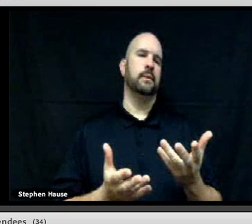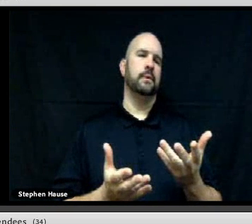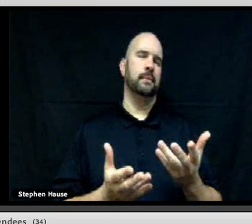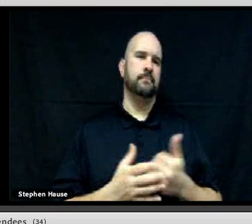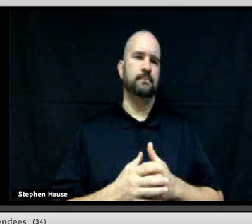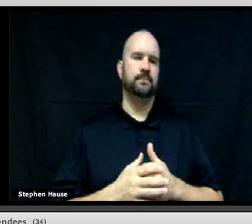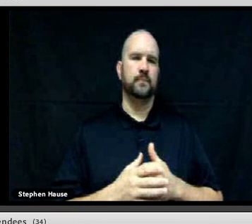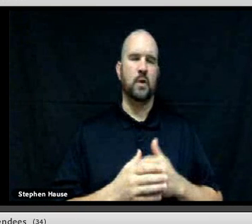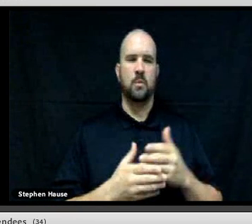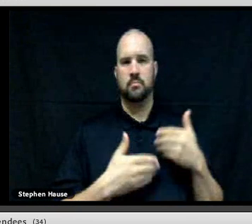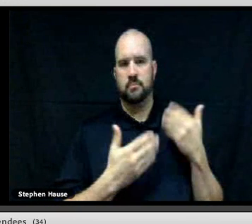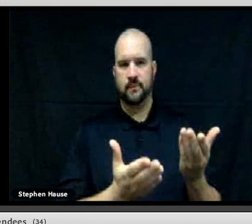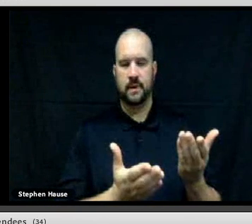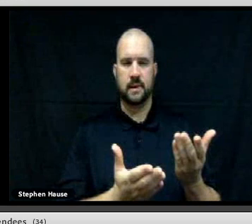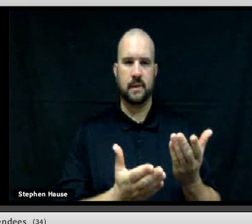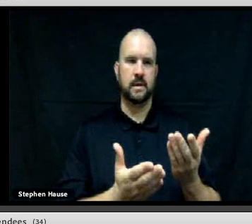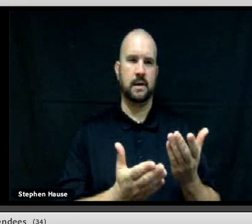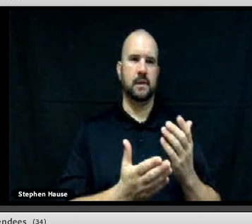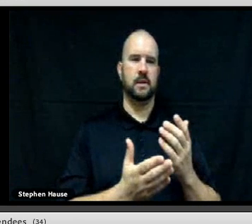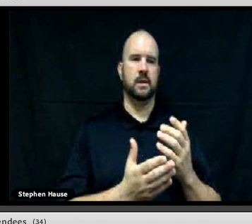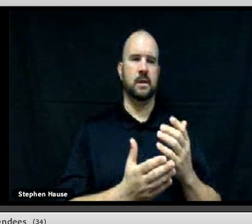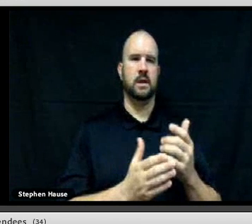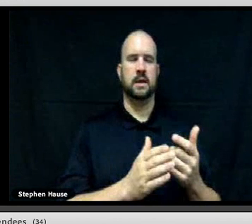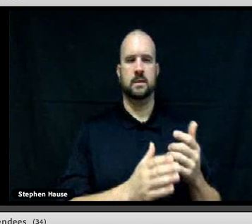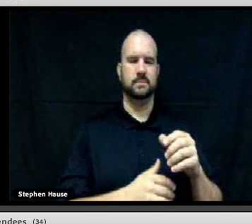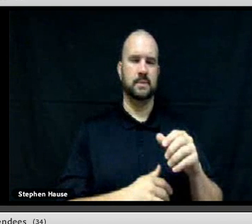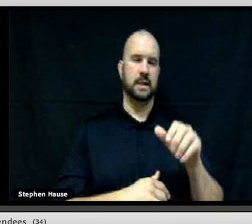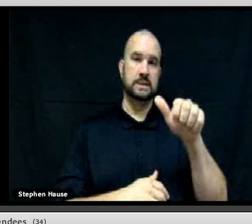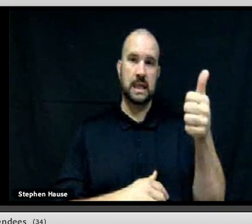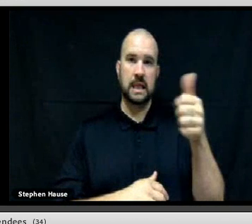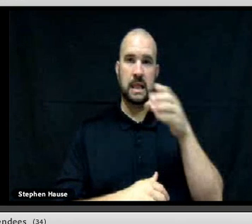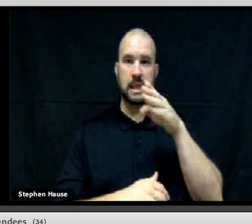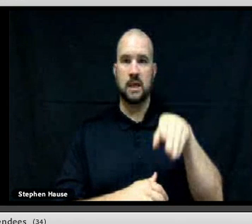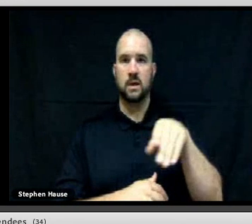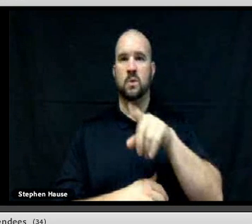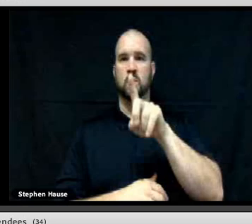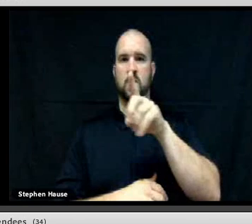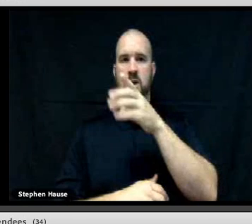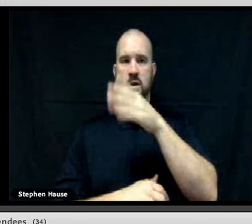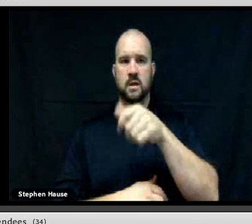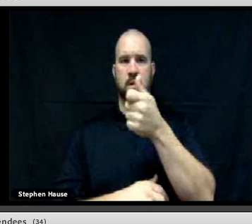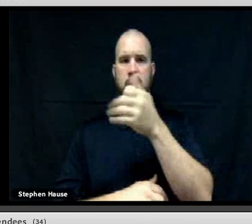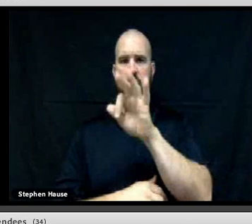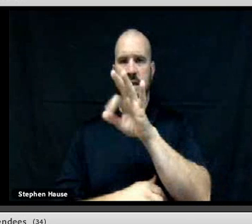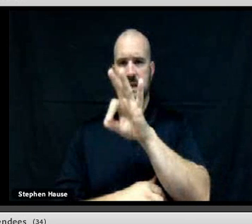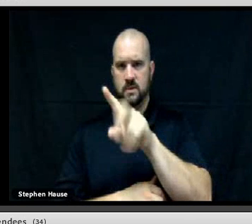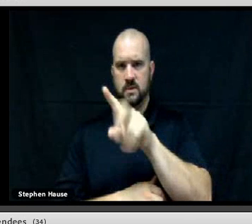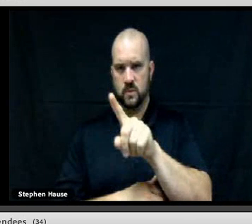like 10-1-1991, um, or November 1908.